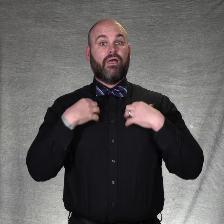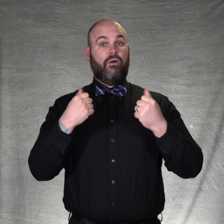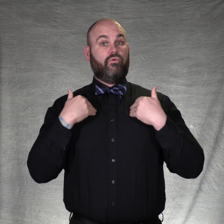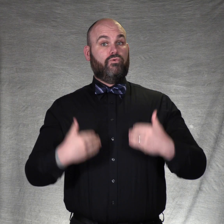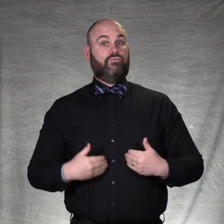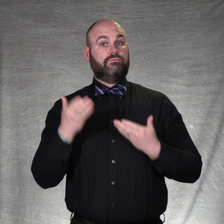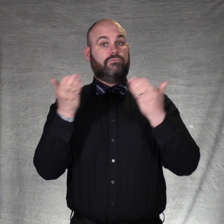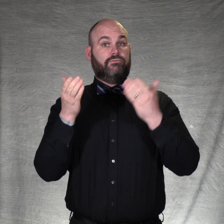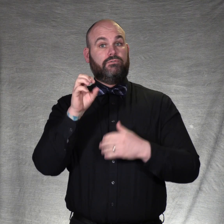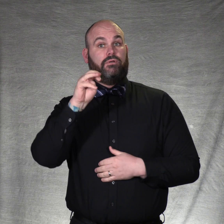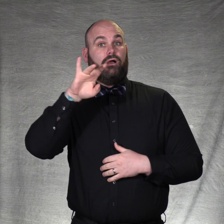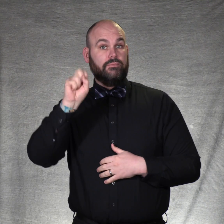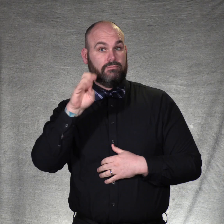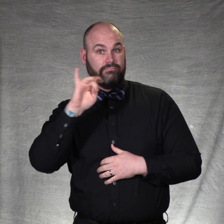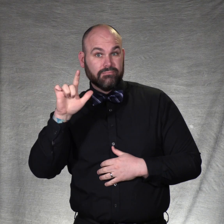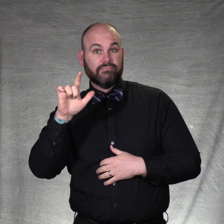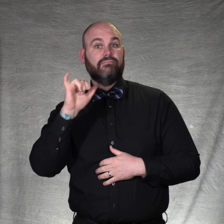In the Health and Human Services Omnibus Bill,